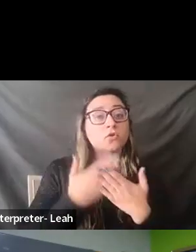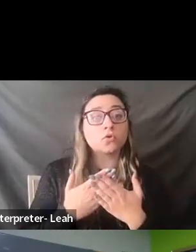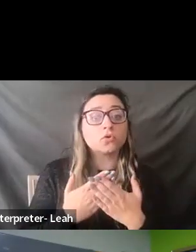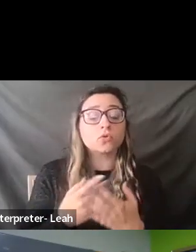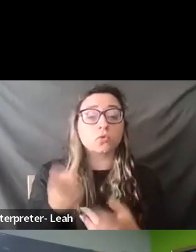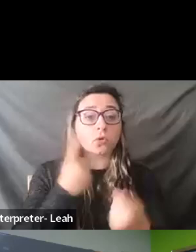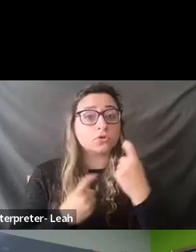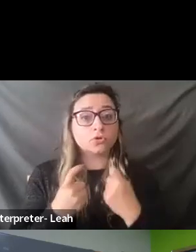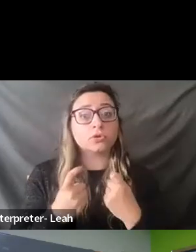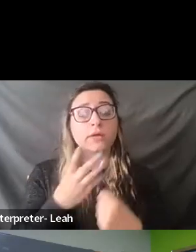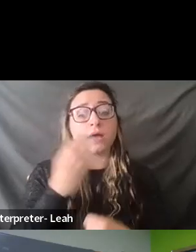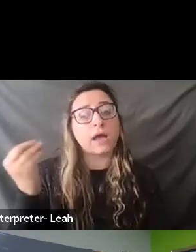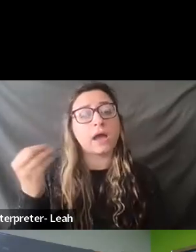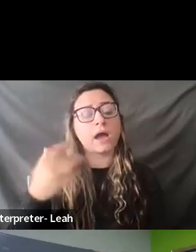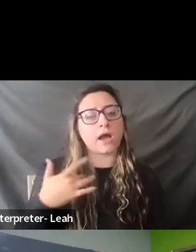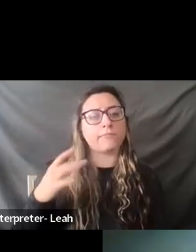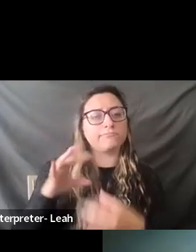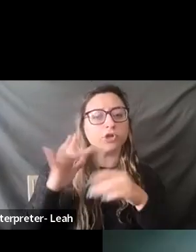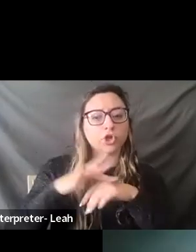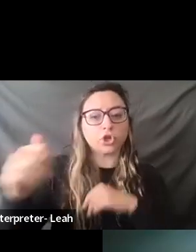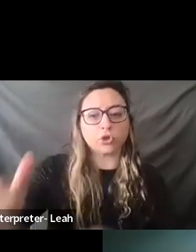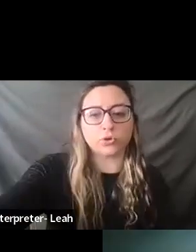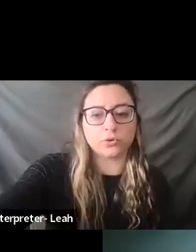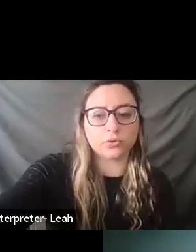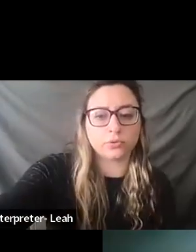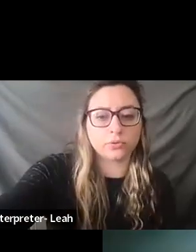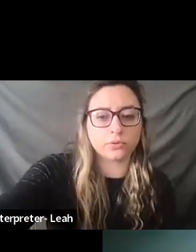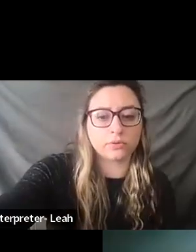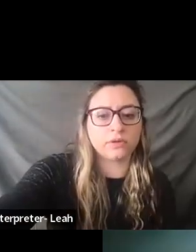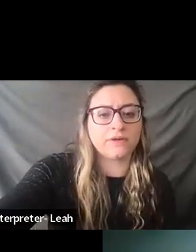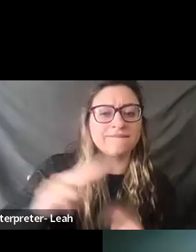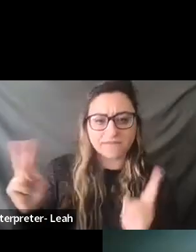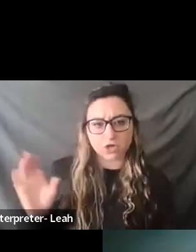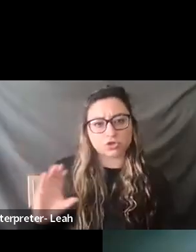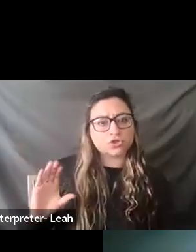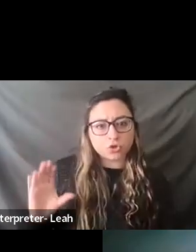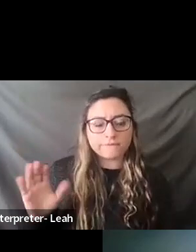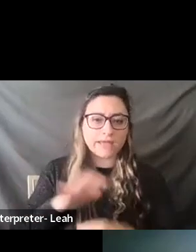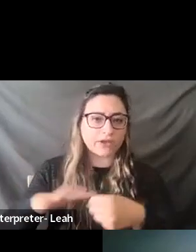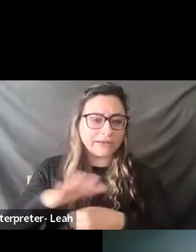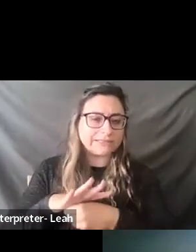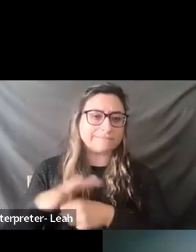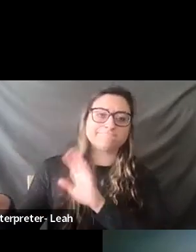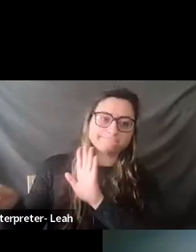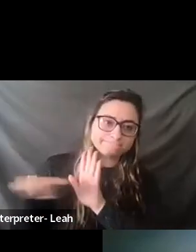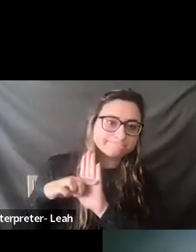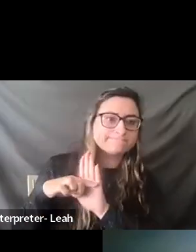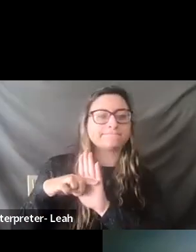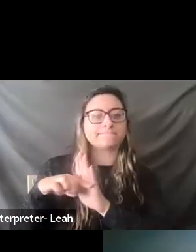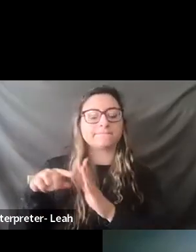But I wanted to know, Pat, especially in your circumstances in Missouri and with your consumers, areas of hesitancy or resistance that you have encountered and how your center for independent living has addressed this hesitancy and resistance. That's a very good question. It's -- and I alluded to it earlier.